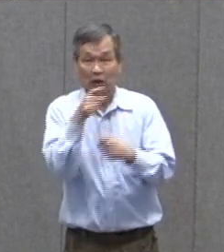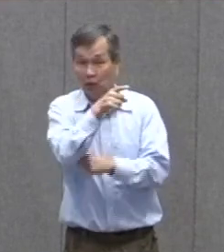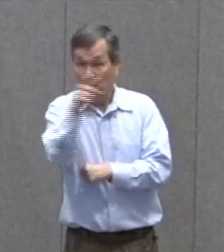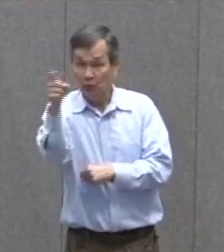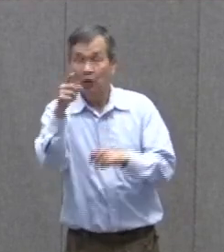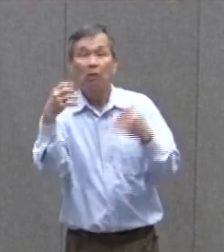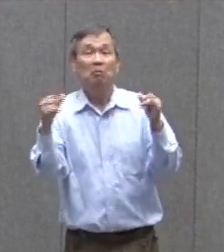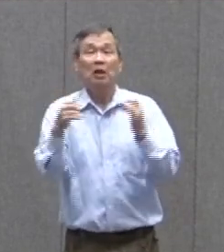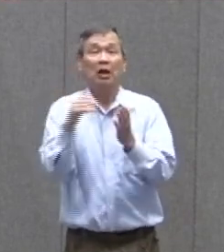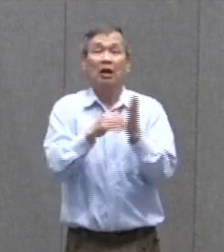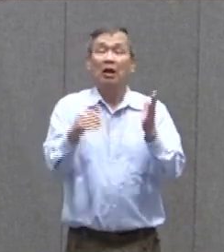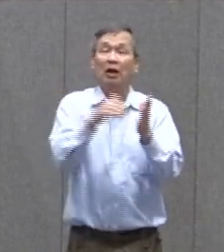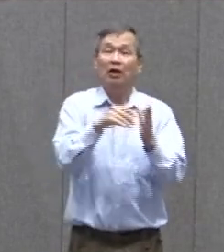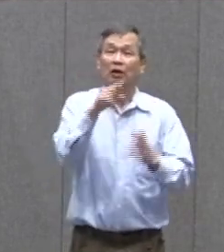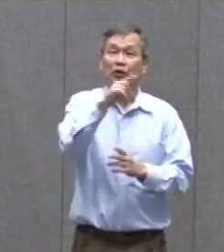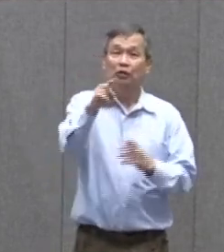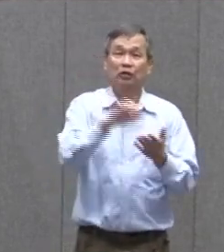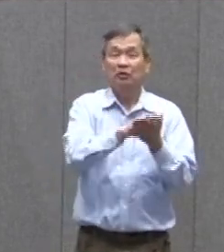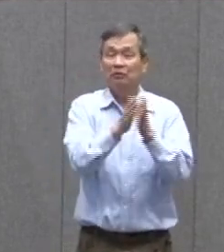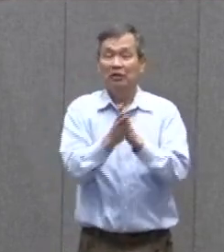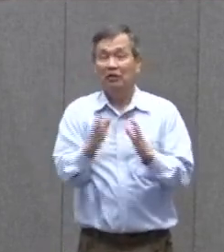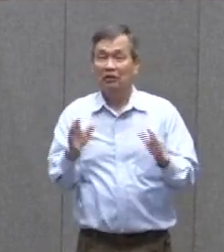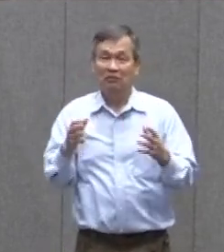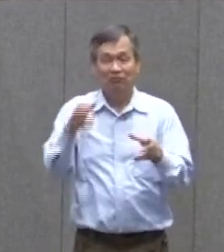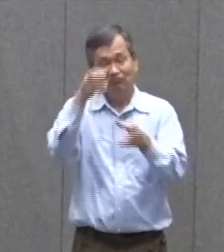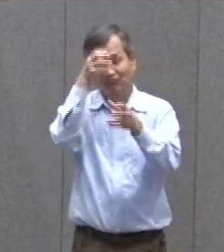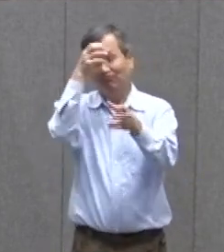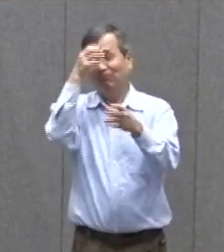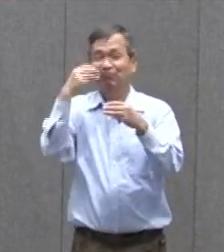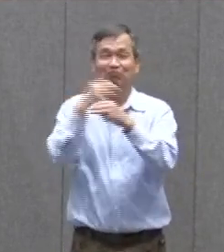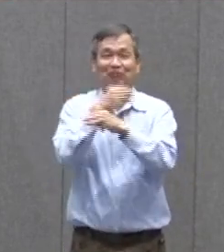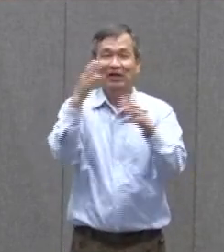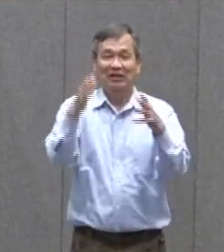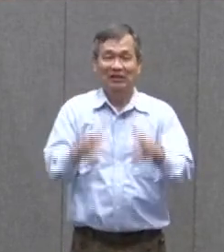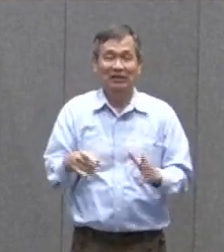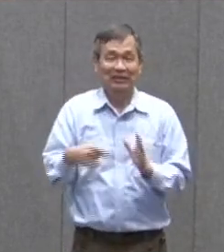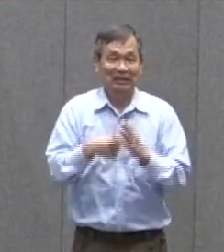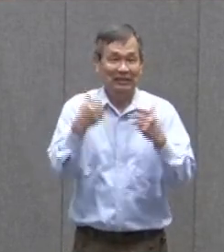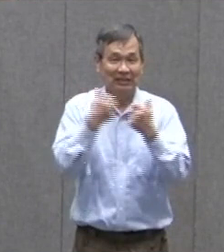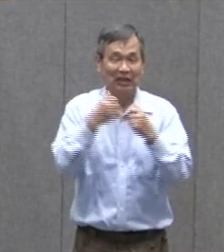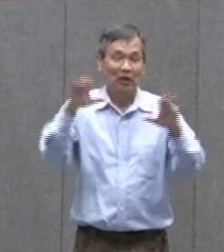so that you too can become a strong mathematician. And this game is fabulous because you can play it